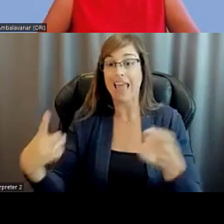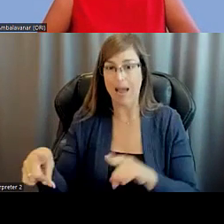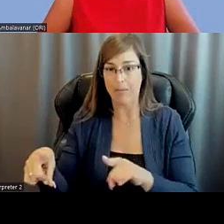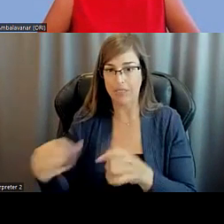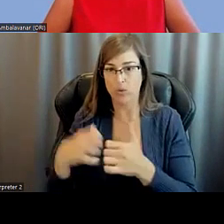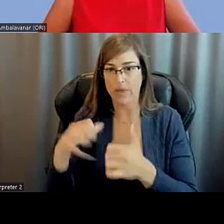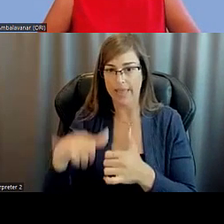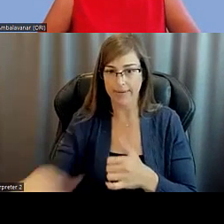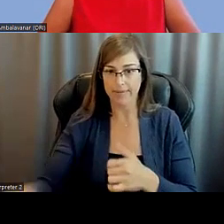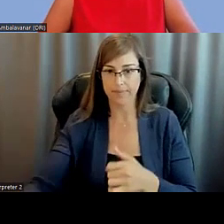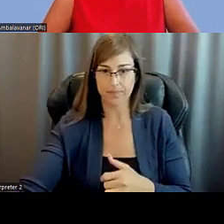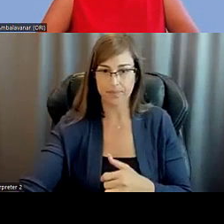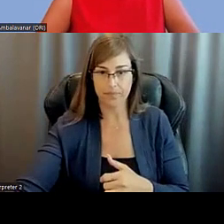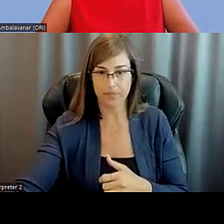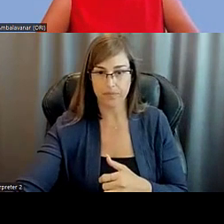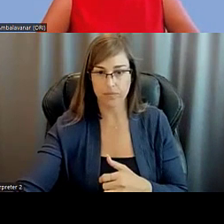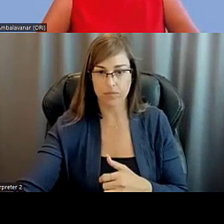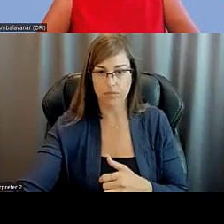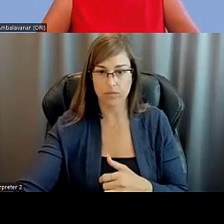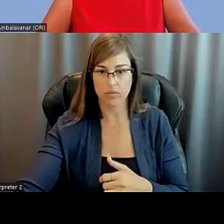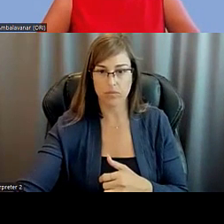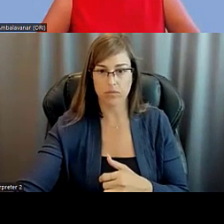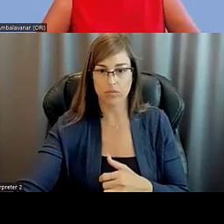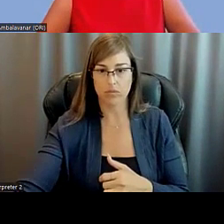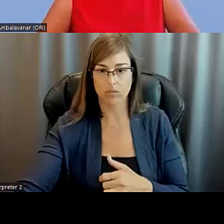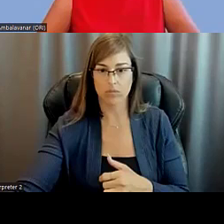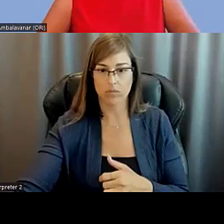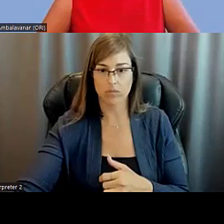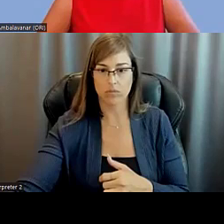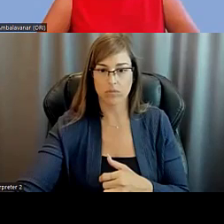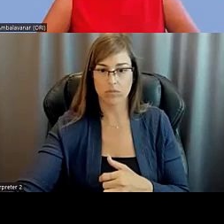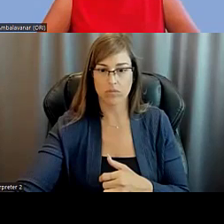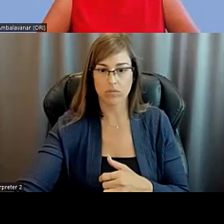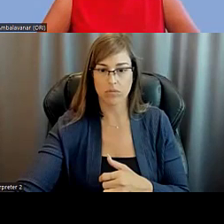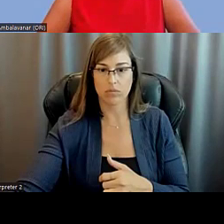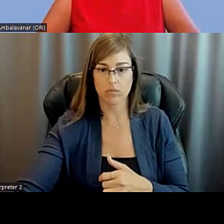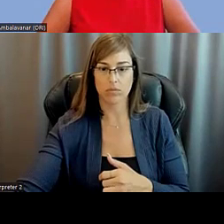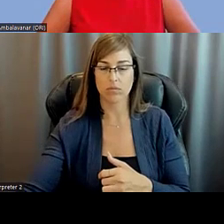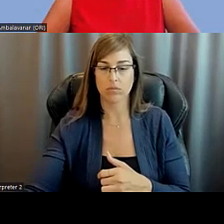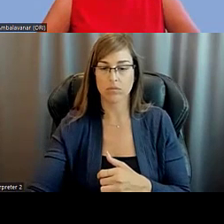So the scientists are under big pressure,